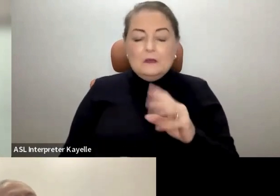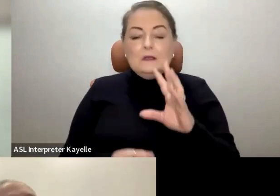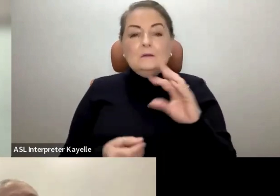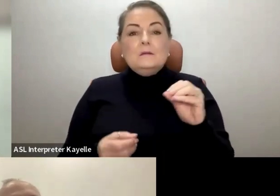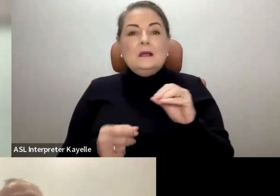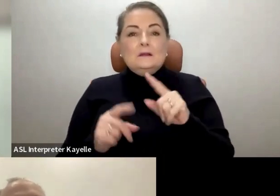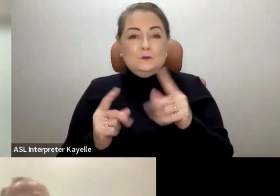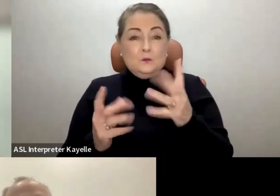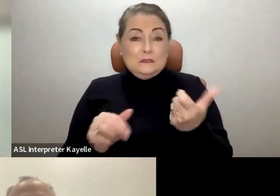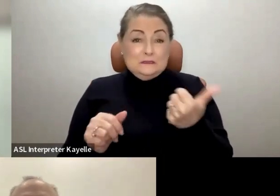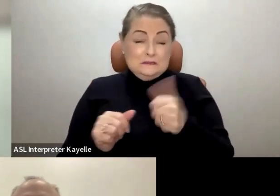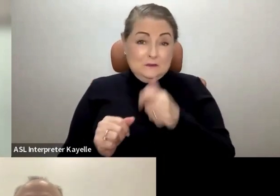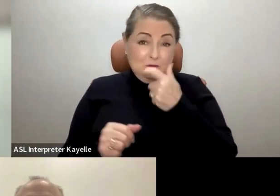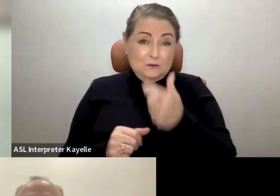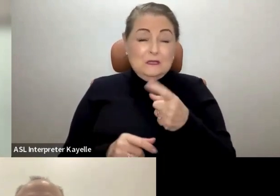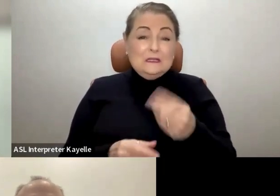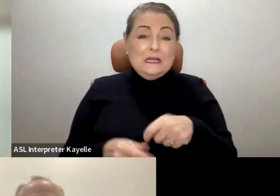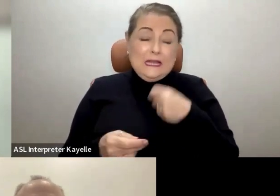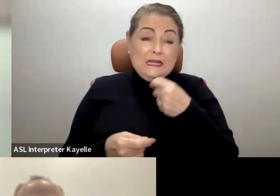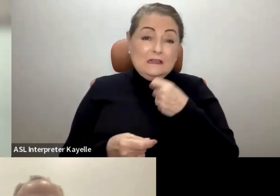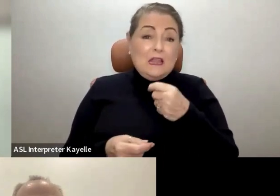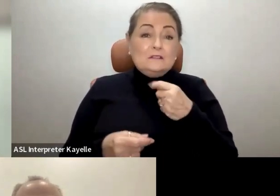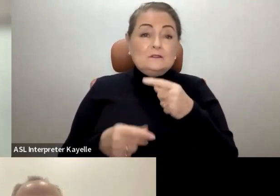to stick around, eat your lunch and watch some short films, feel free to.